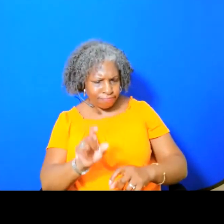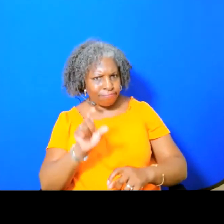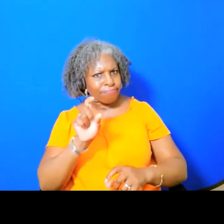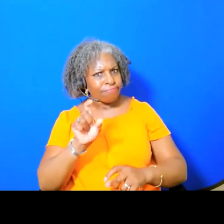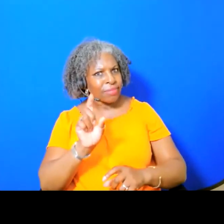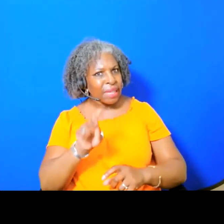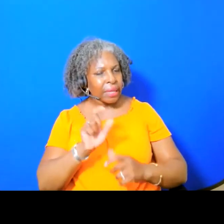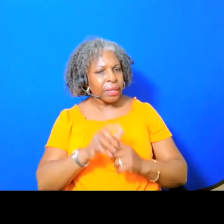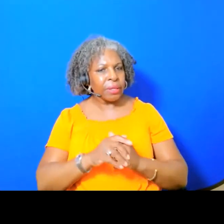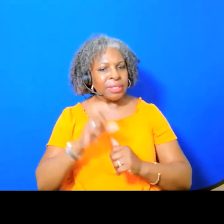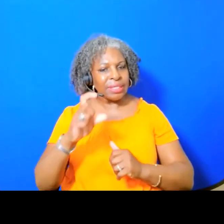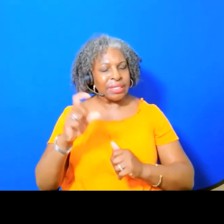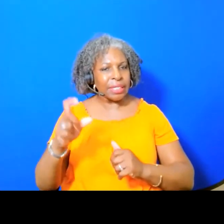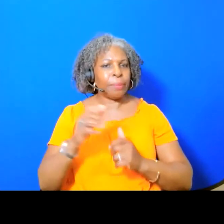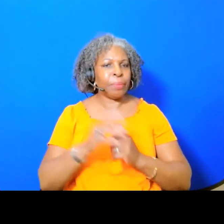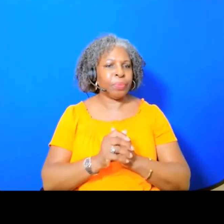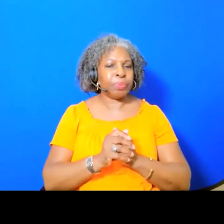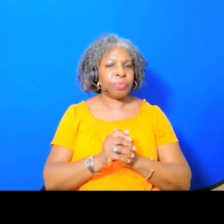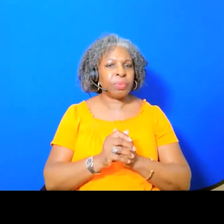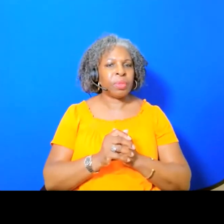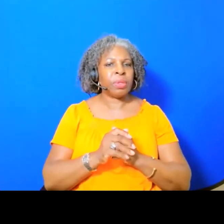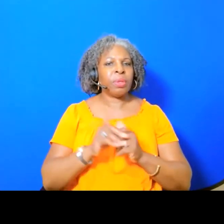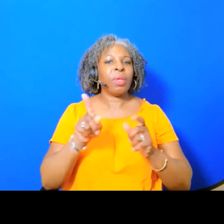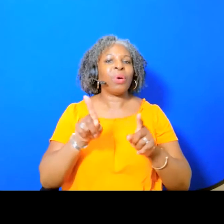And just finally to note that we will be recording the event today.